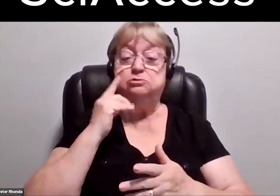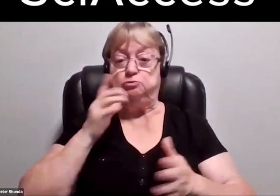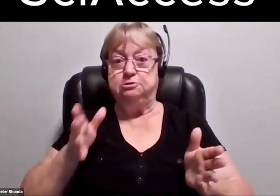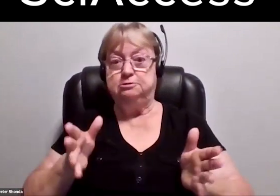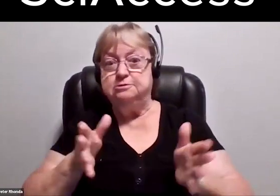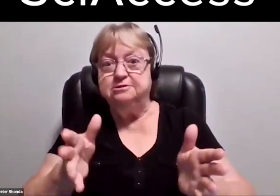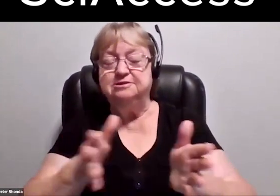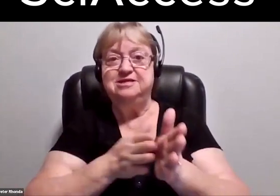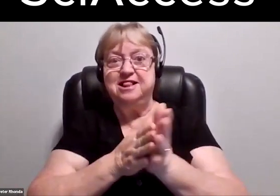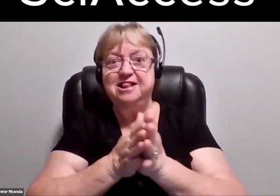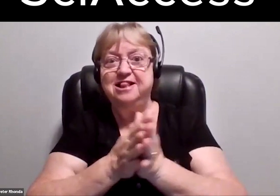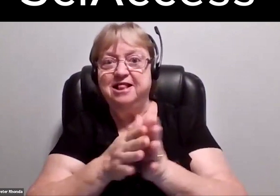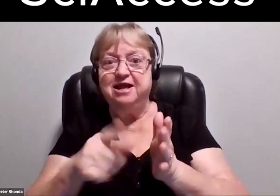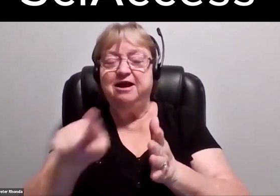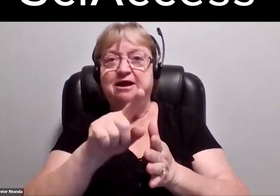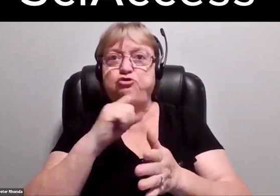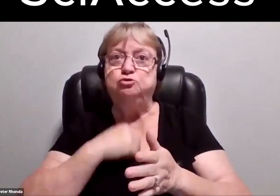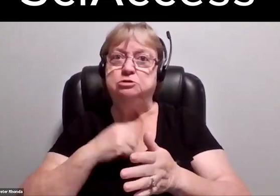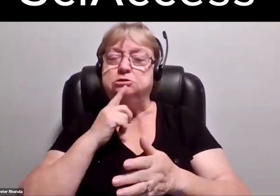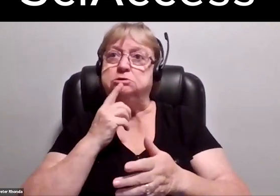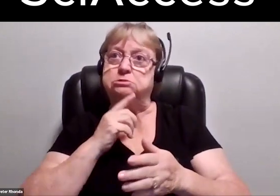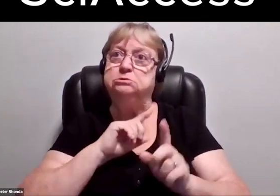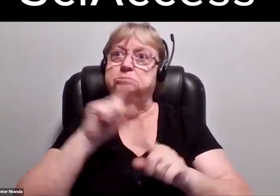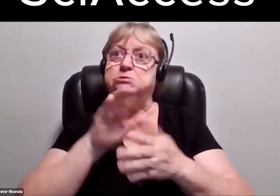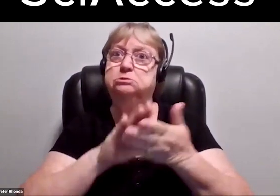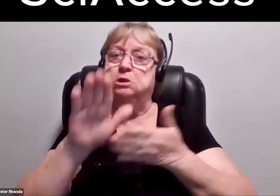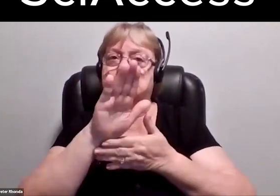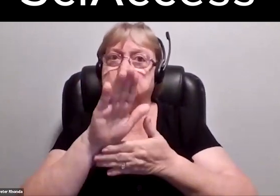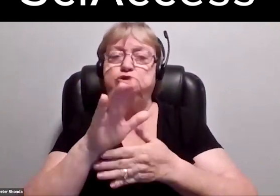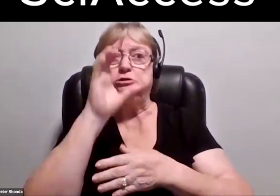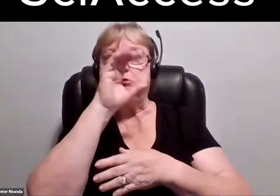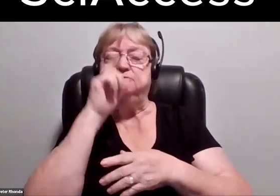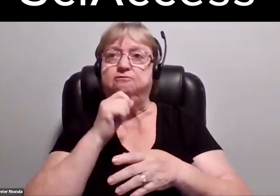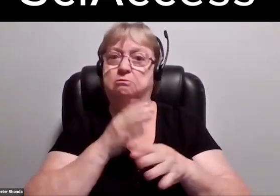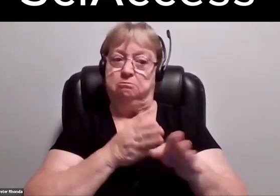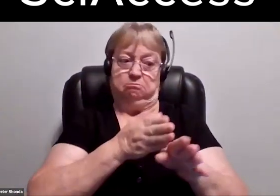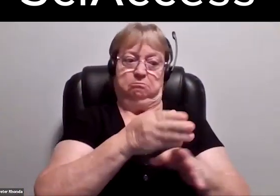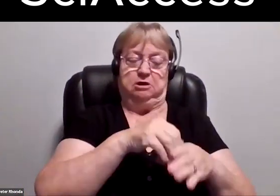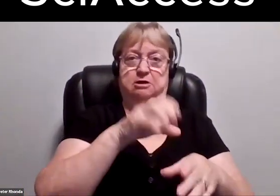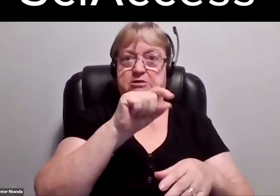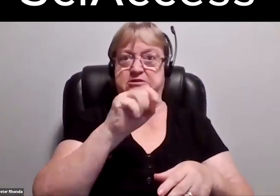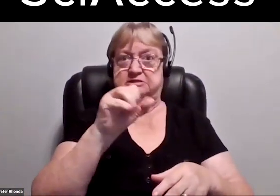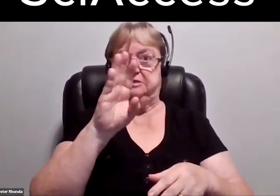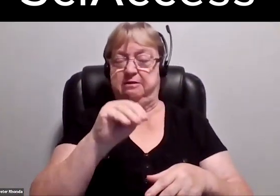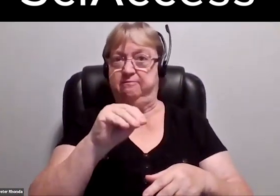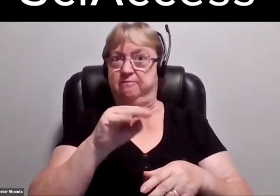to pursue a higher education and career in a STEM field. We are using 3D printing and astronomy